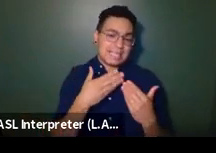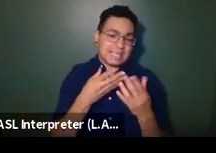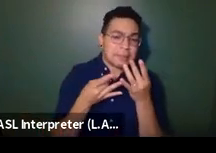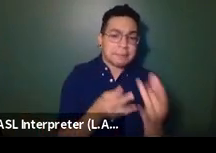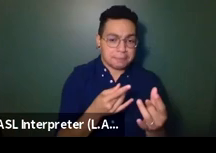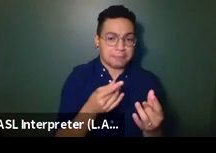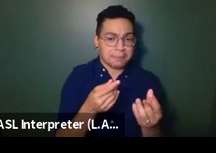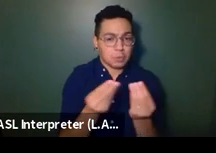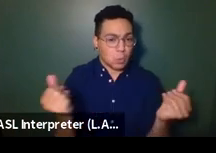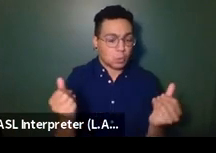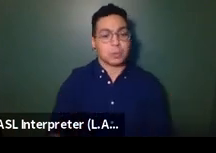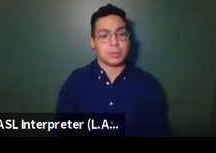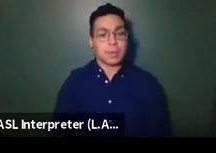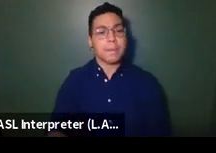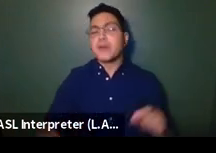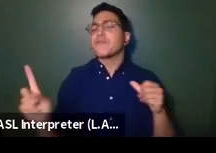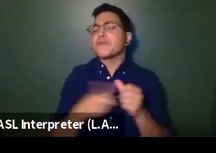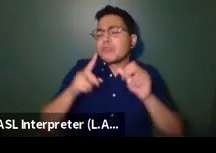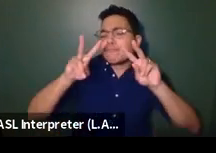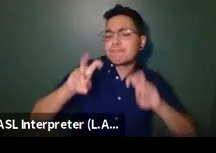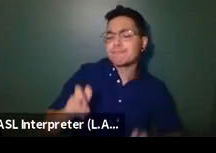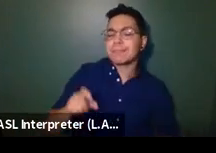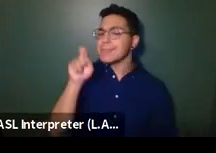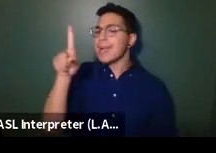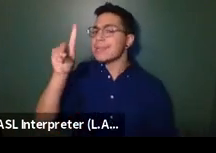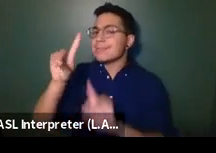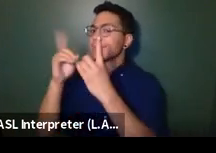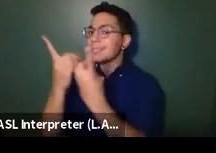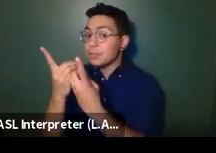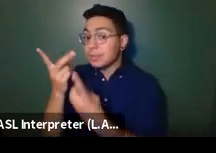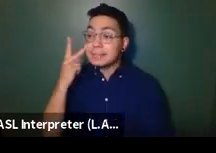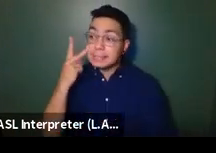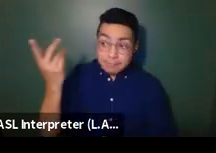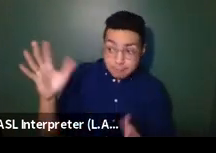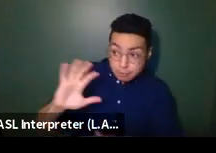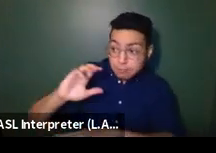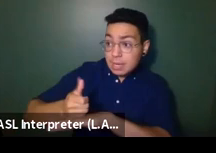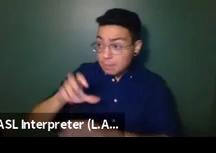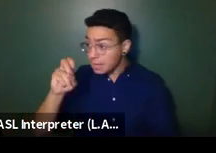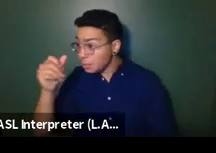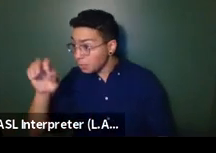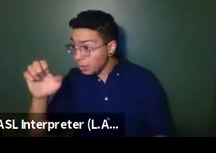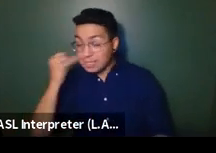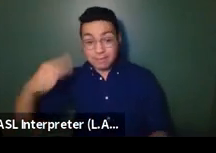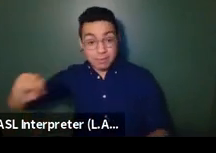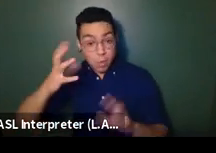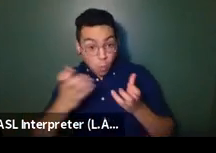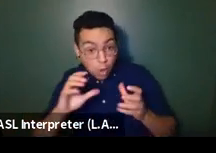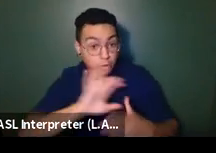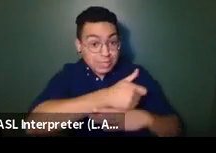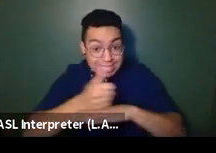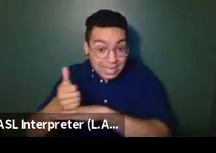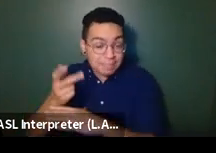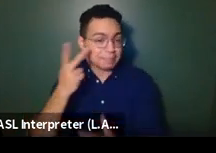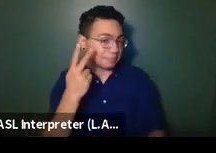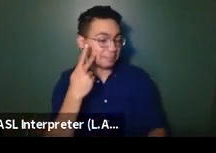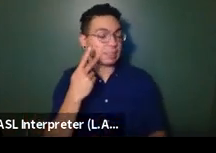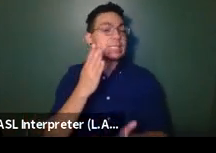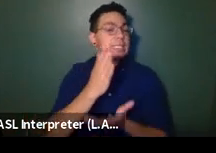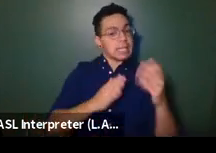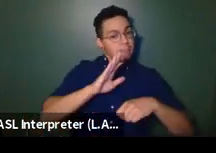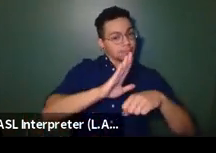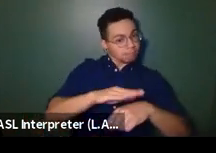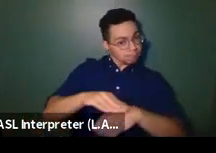ESD 189 - Amy Colburn: dig into that a little bit more with your district or see if the district is kind of encouraging you to do that. There is some cautionary things with linking that.